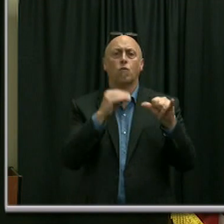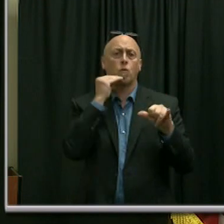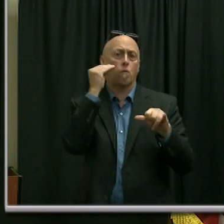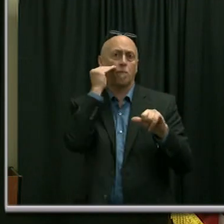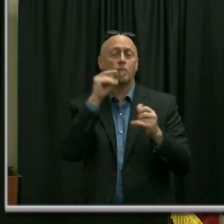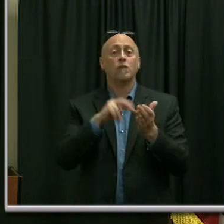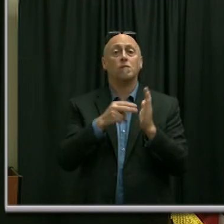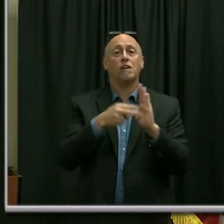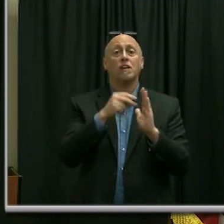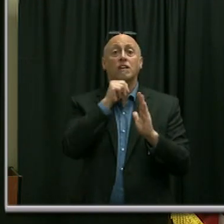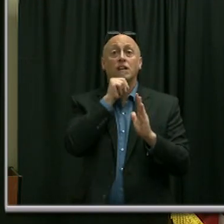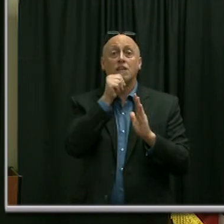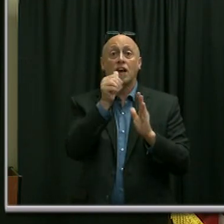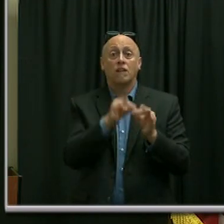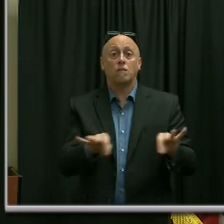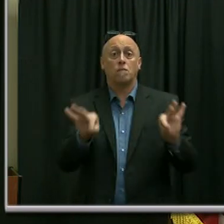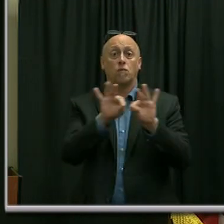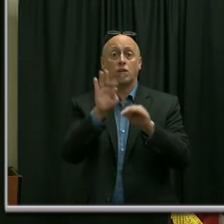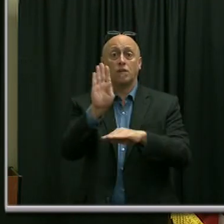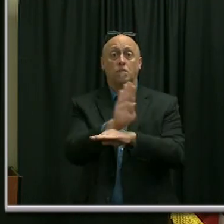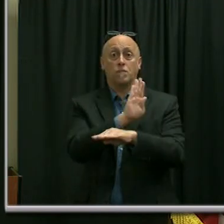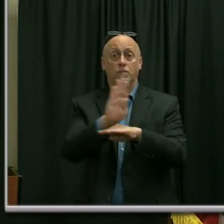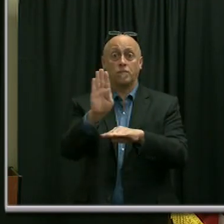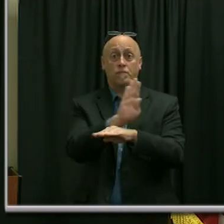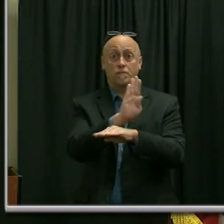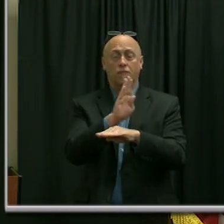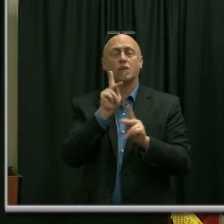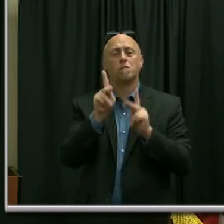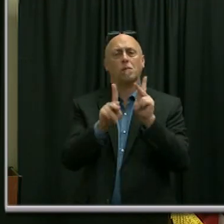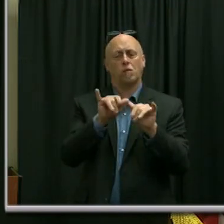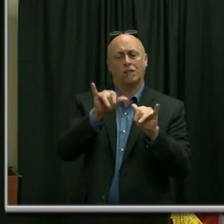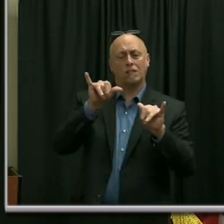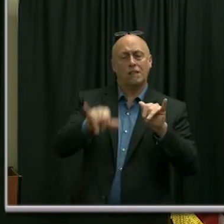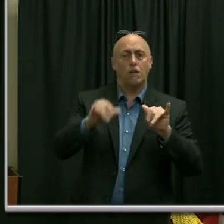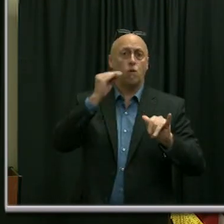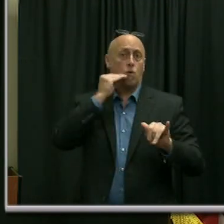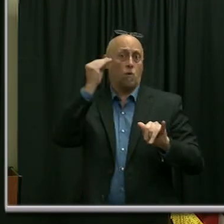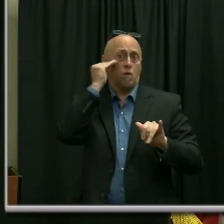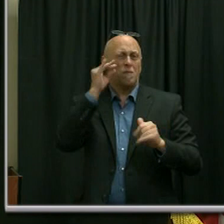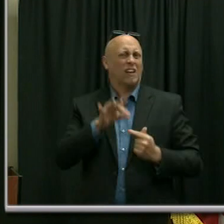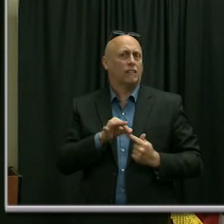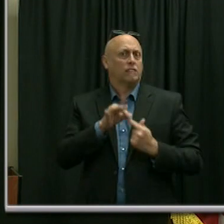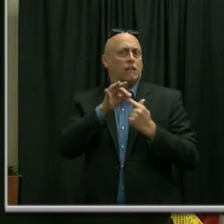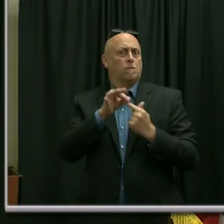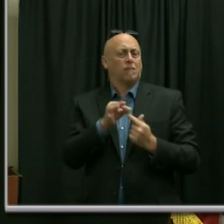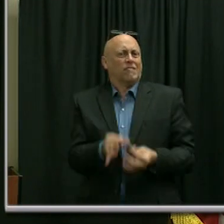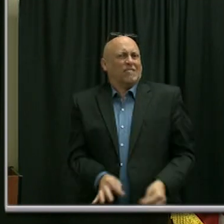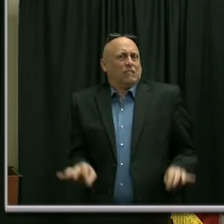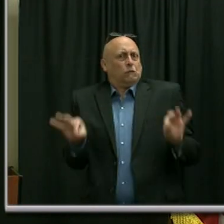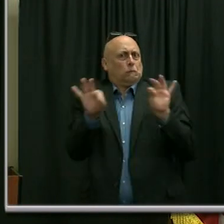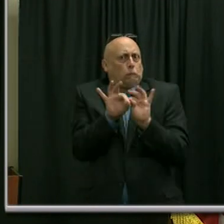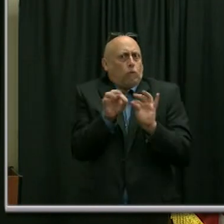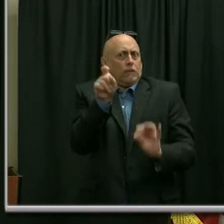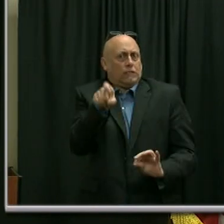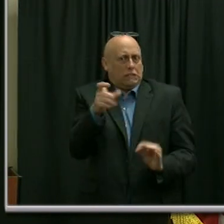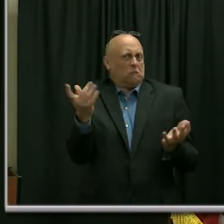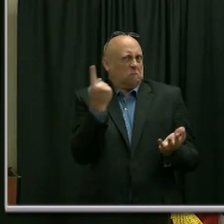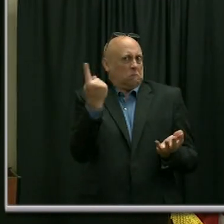ORDER WHICH CLOSES NONESSENTIAL BUSINESSES. AND URGES PEOPLE TO